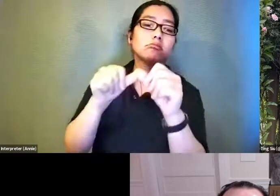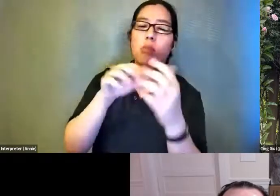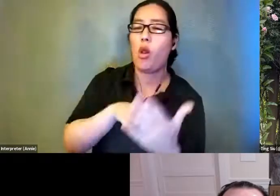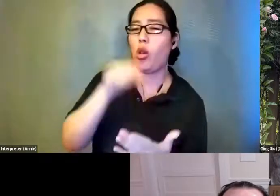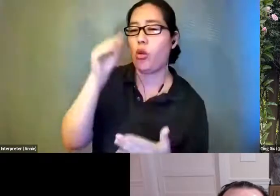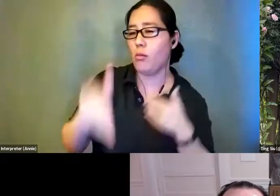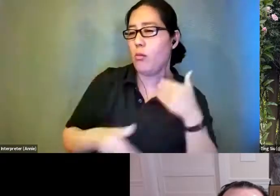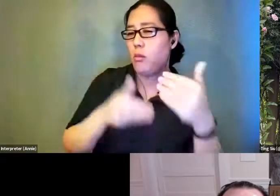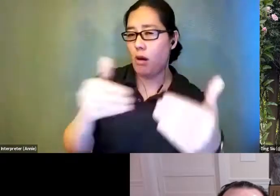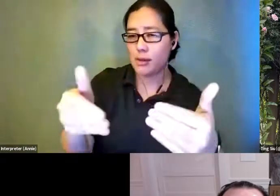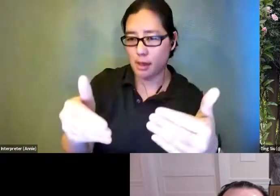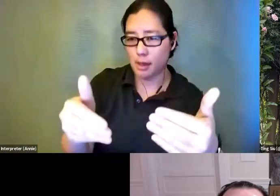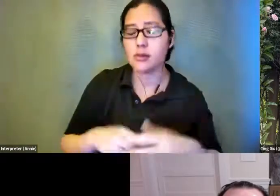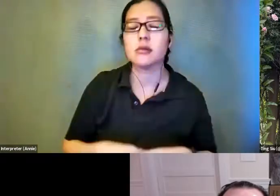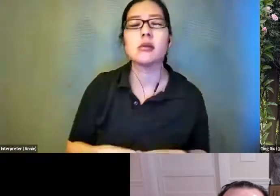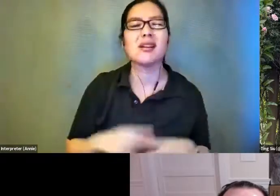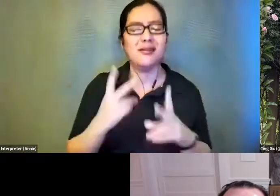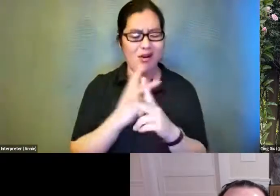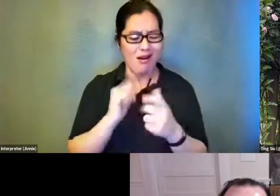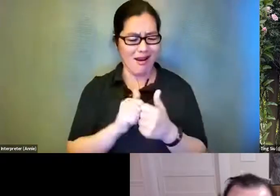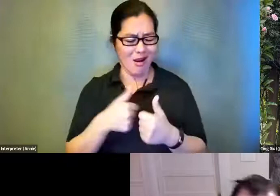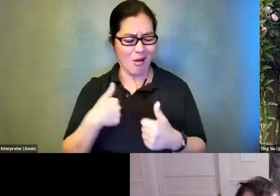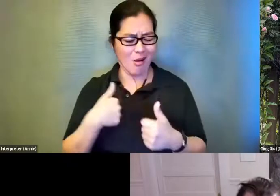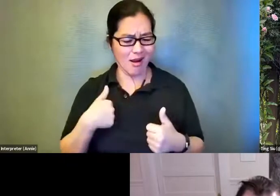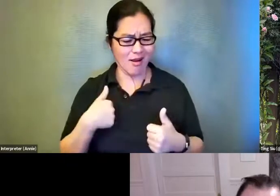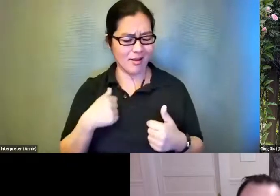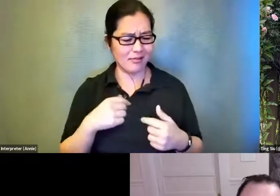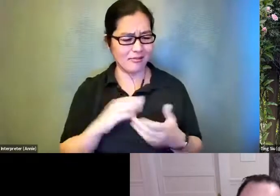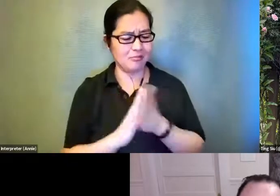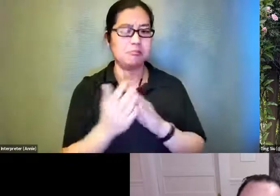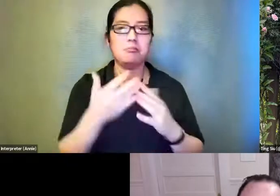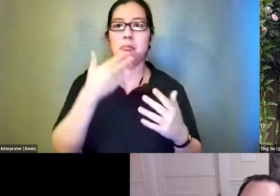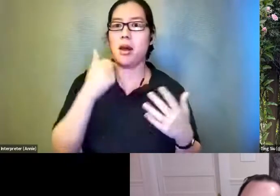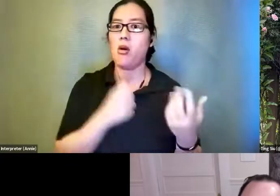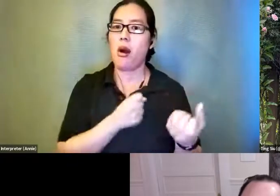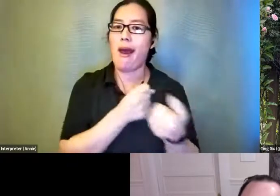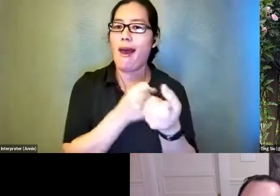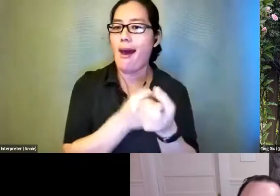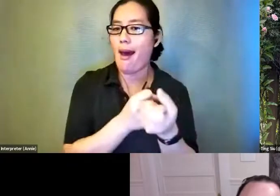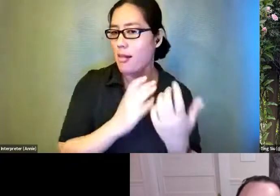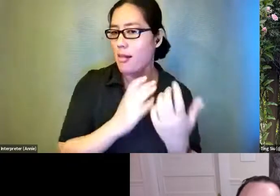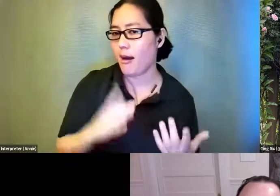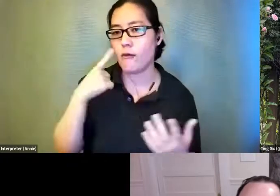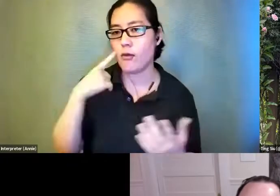figure out how to be a good ally to my students and how to be a true ally to MRIEND and low vision